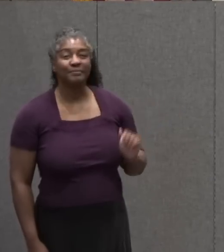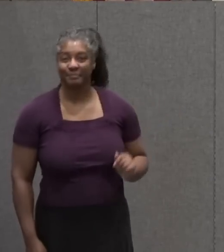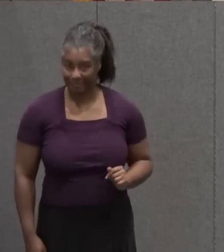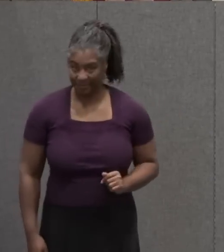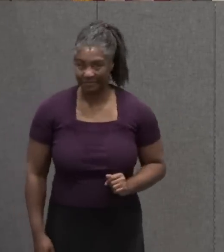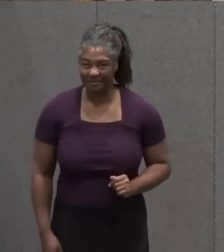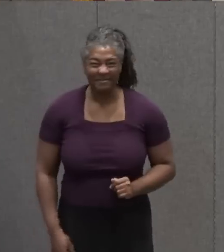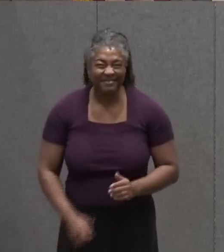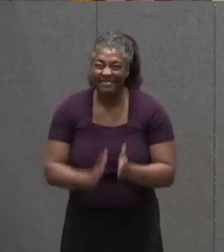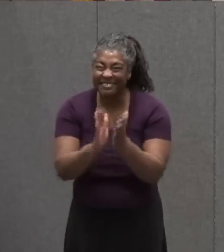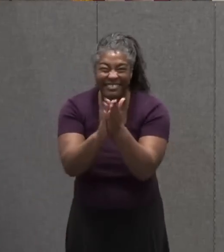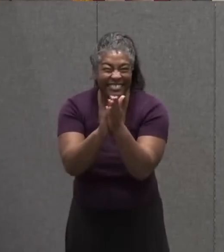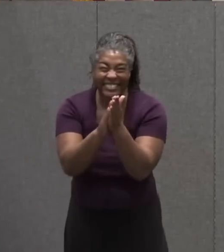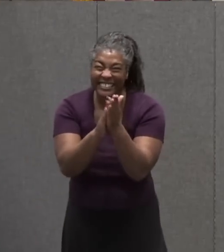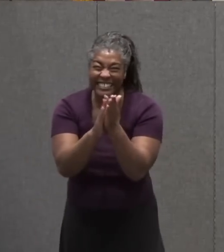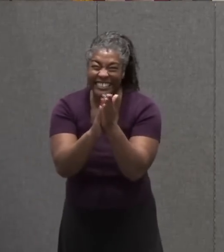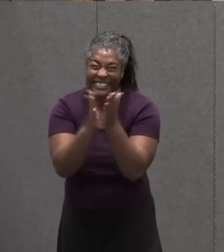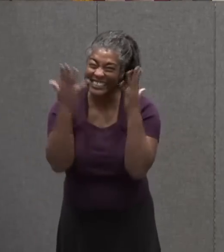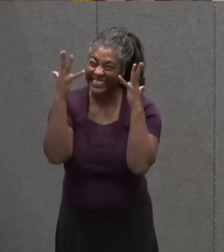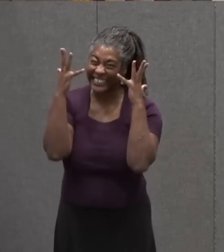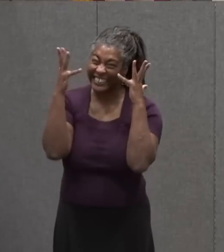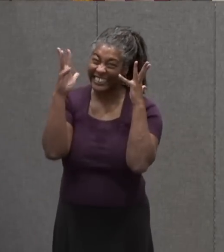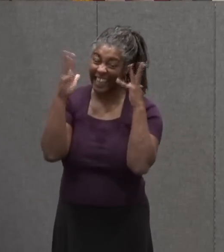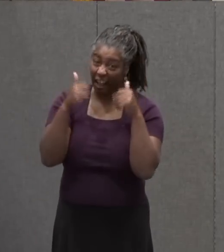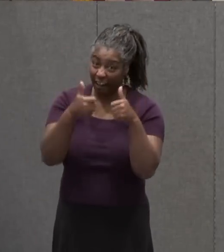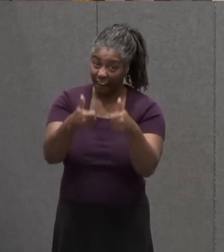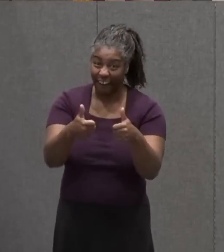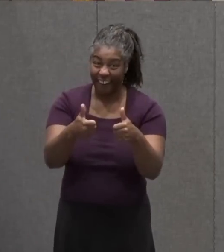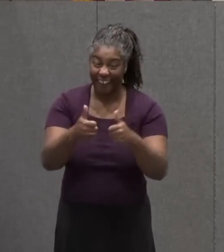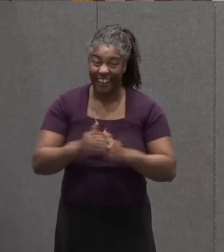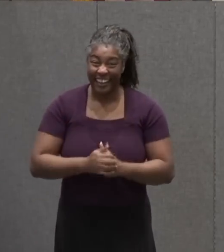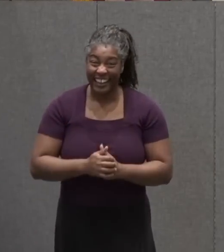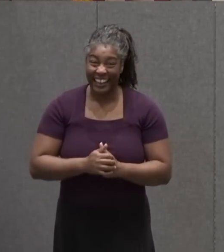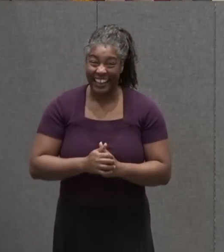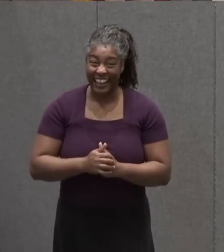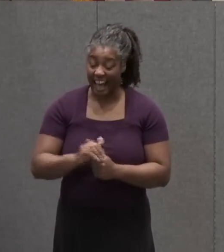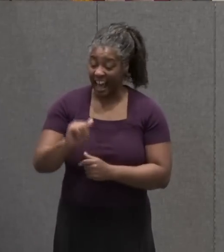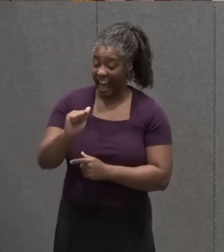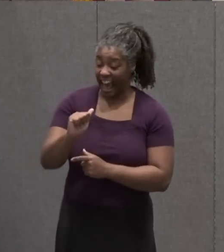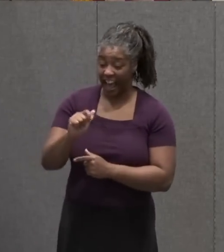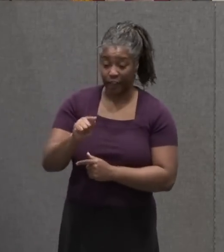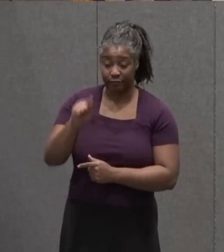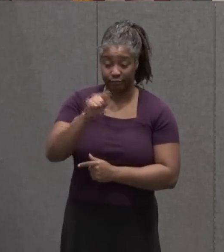Very good. That was lowercase a and uppercase A.